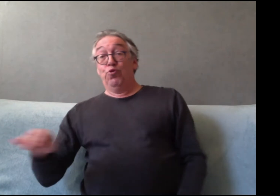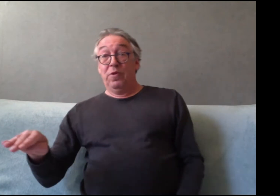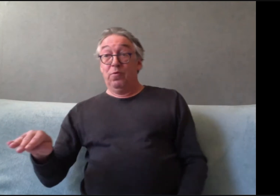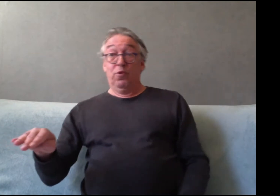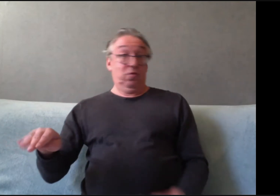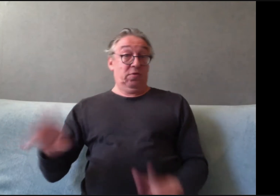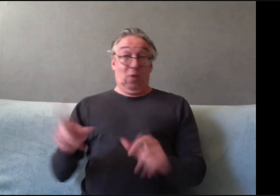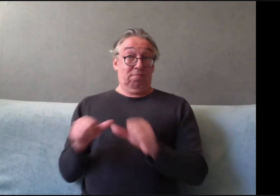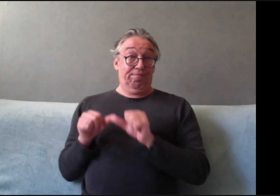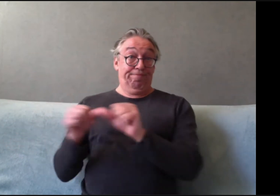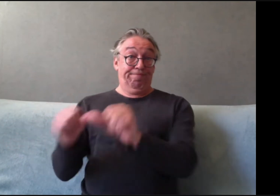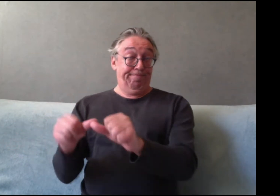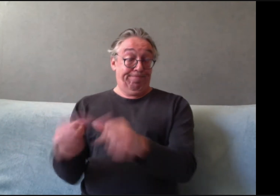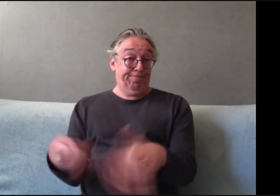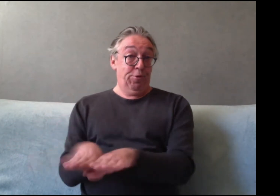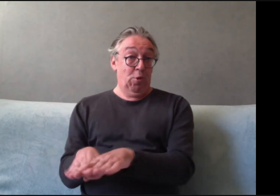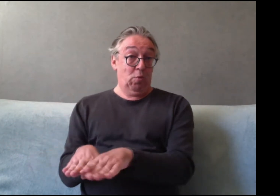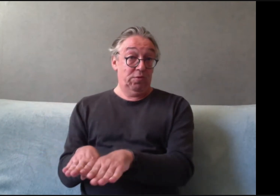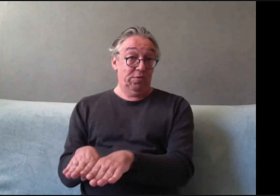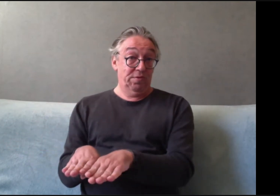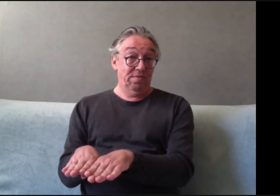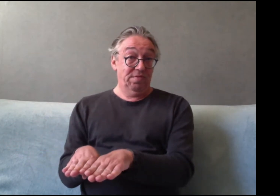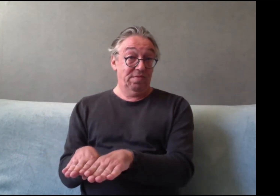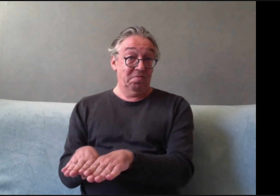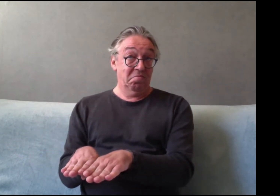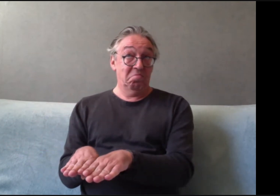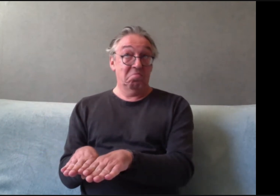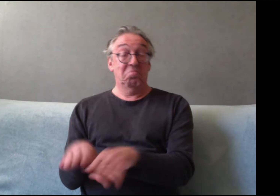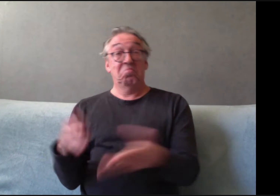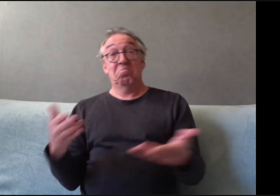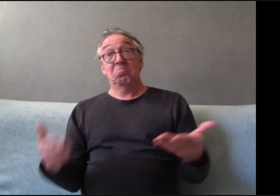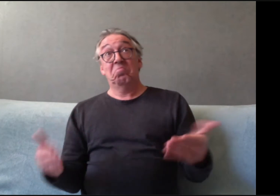so they won't go back after they'll need to open.